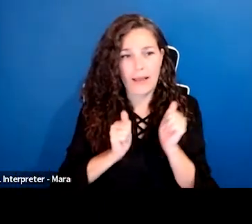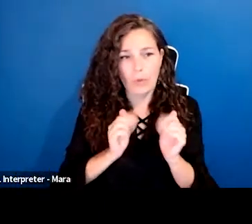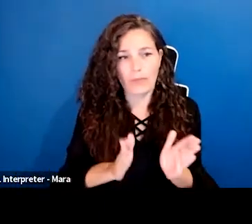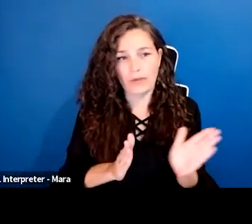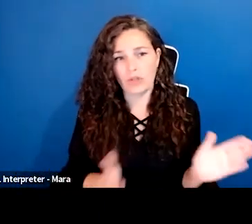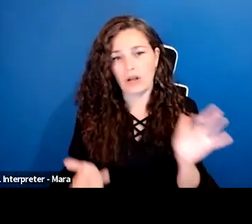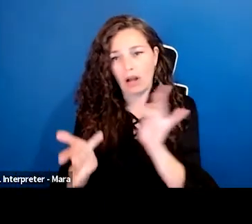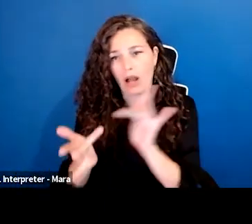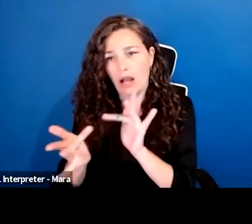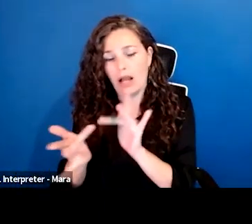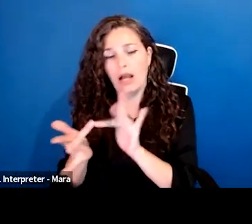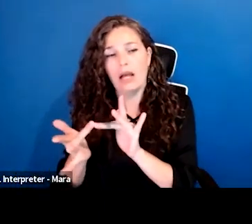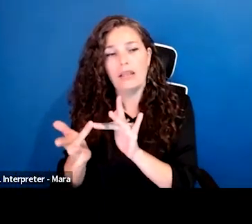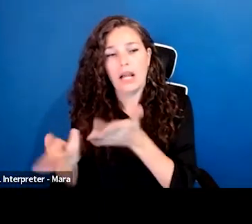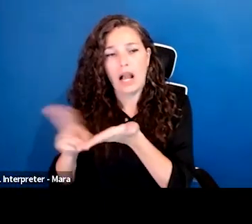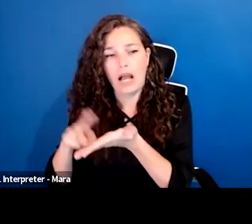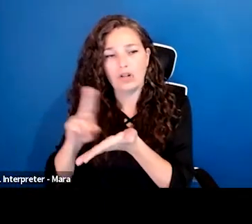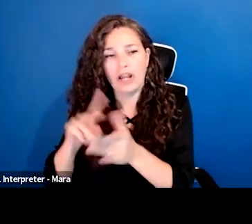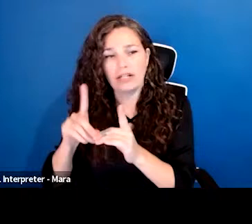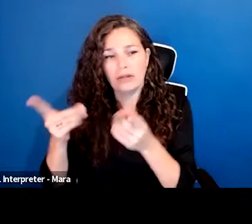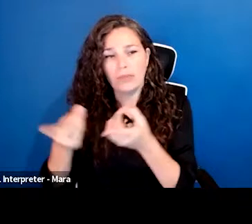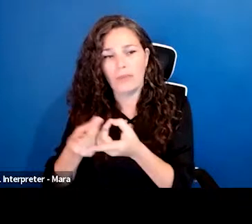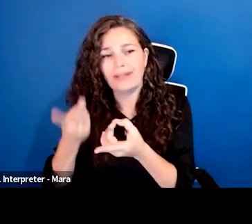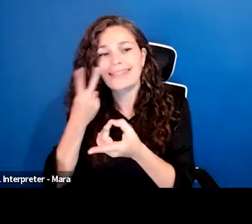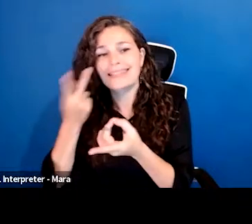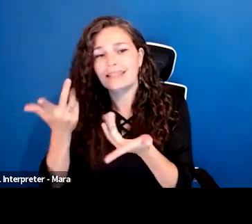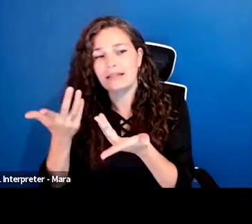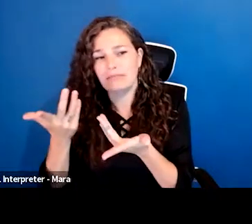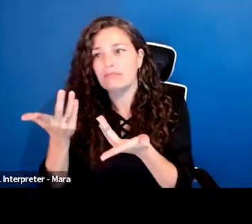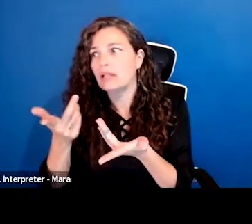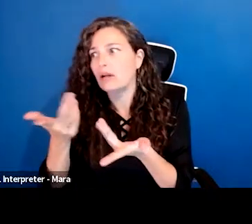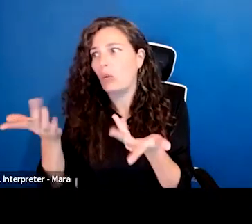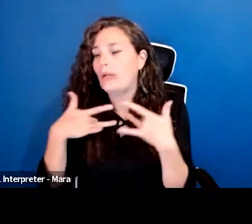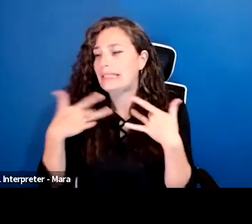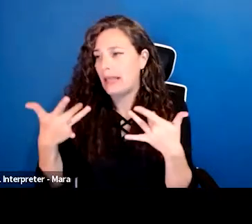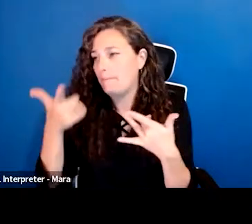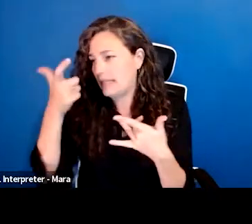department who is handling the production. You know, the field rep is close to the